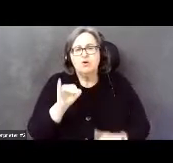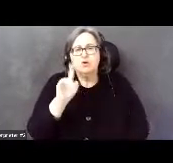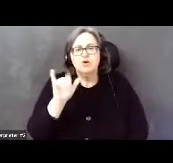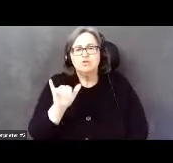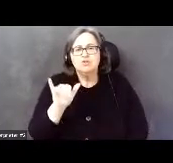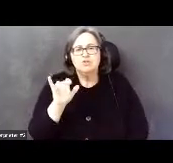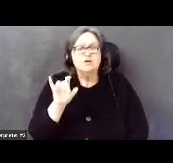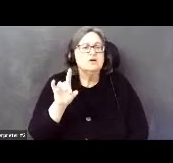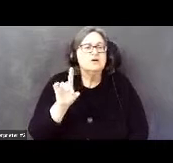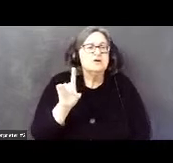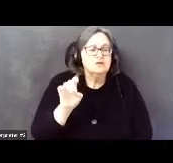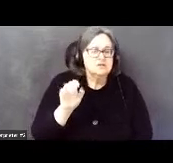the national association for state head